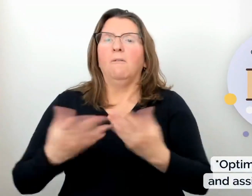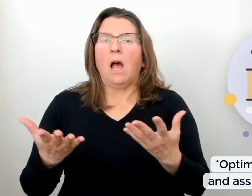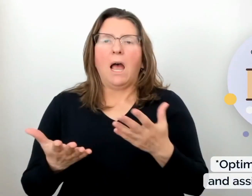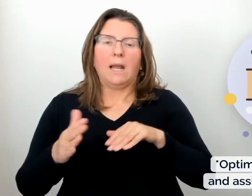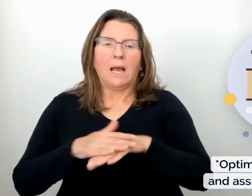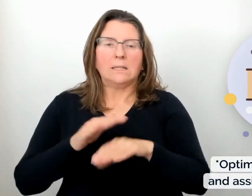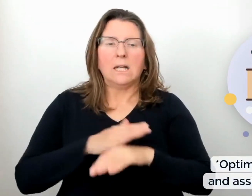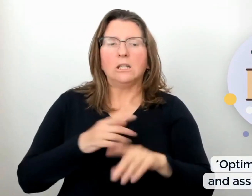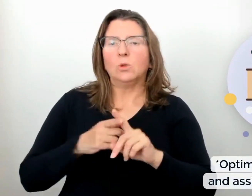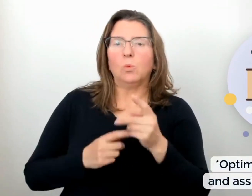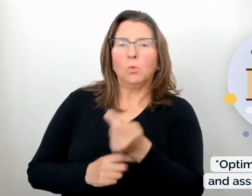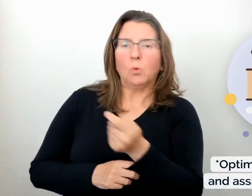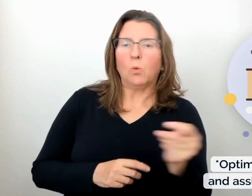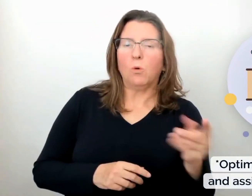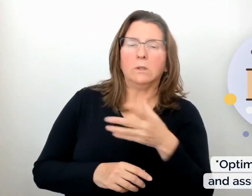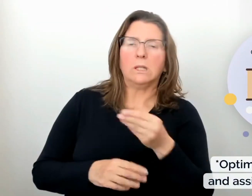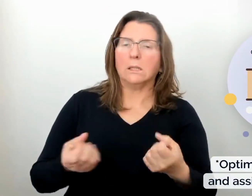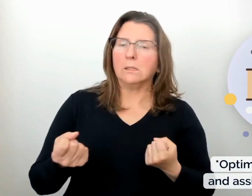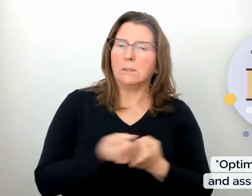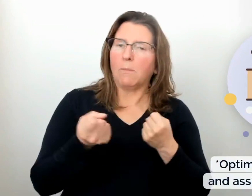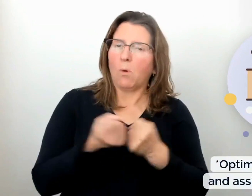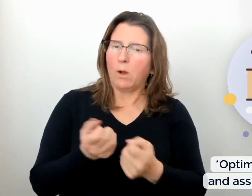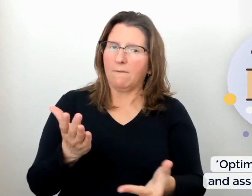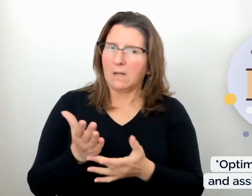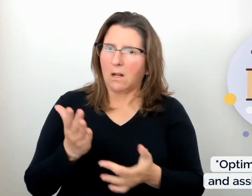Optimize access to tools and assistive technologies.